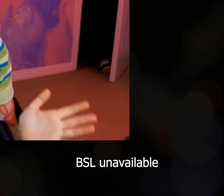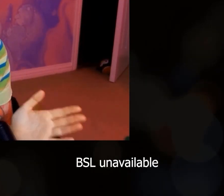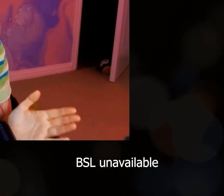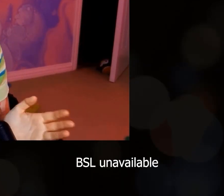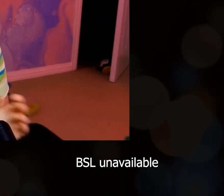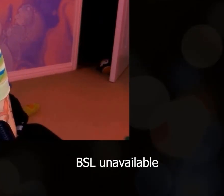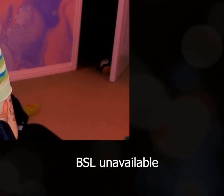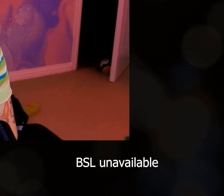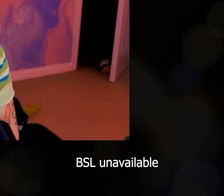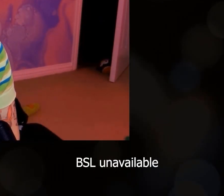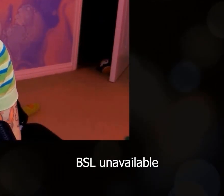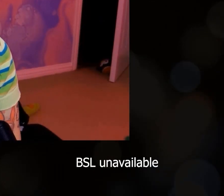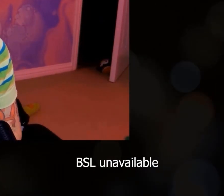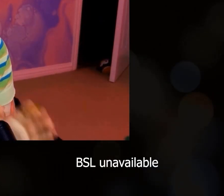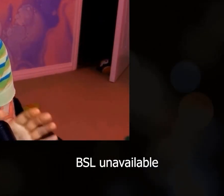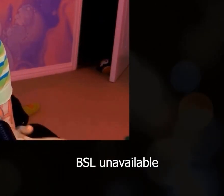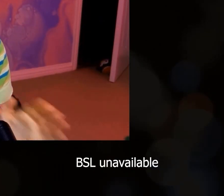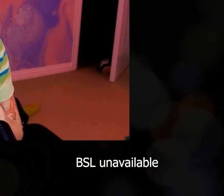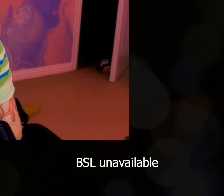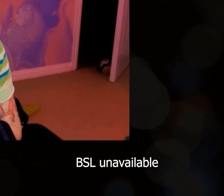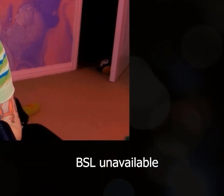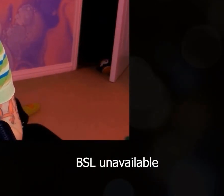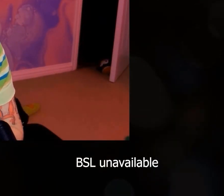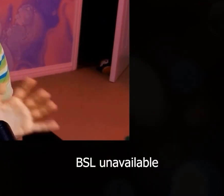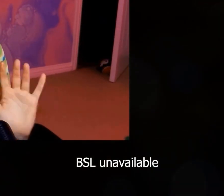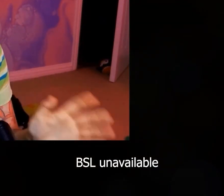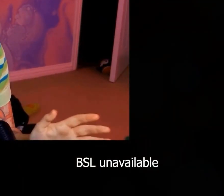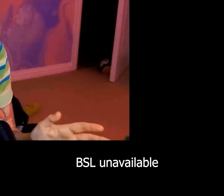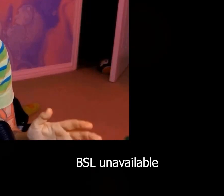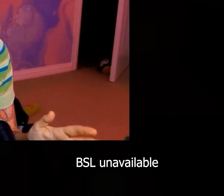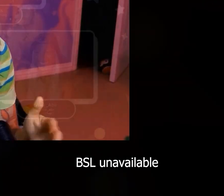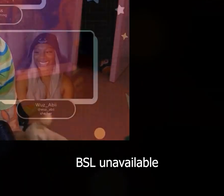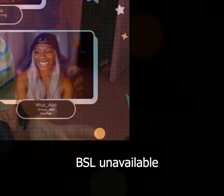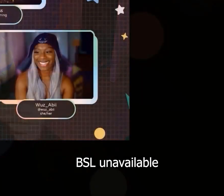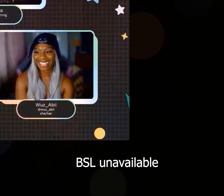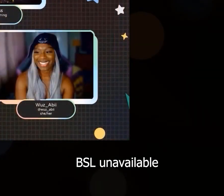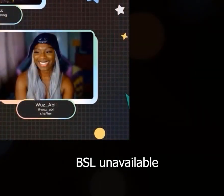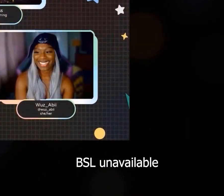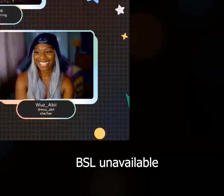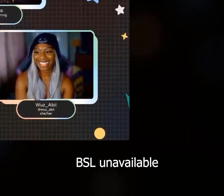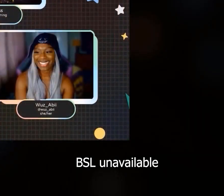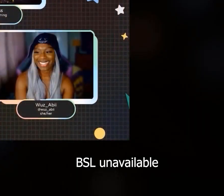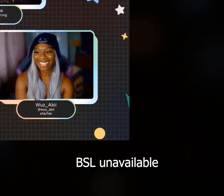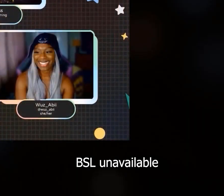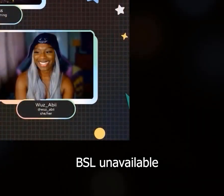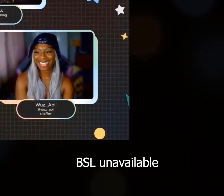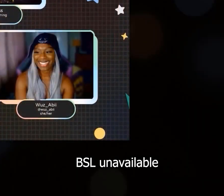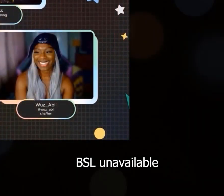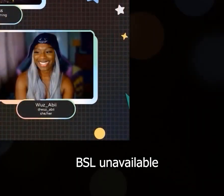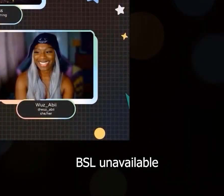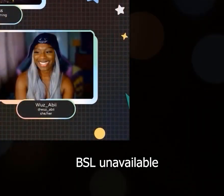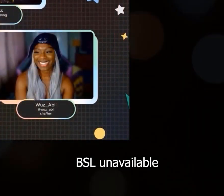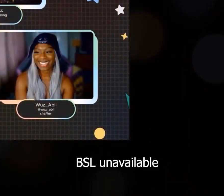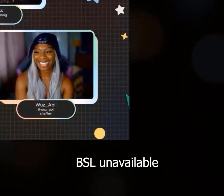and I'm the director of Nothing Without Us. You may recognize me or NWU from the Disability Pride Month events we've organized for the last two years